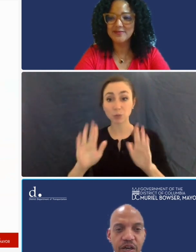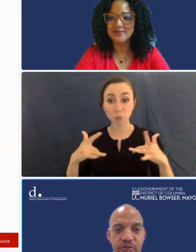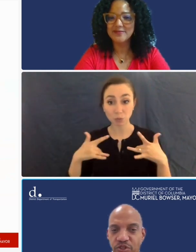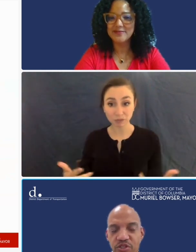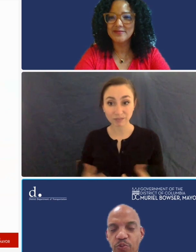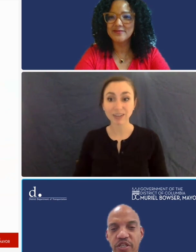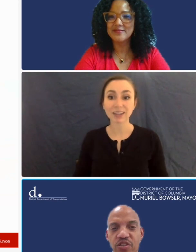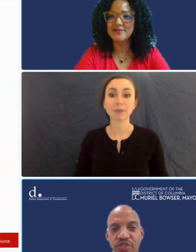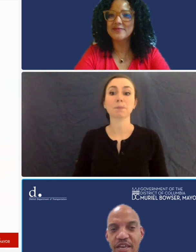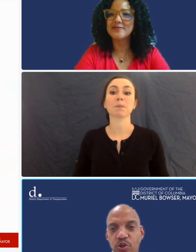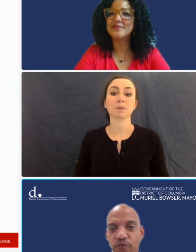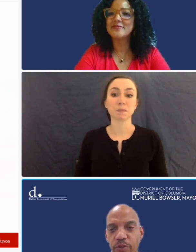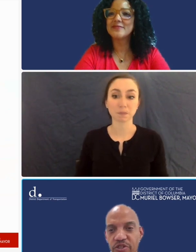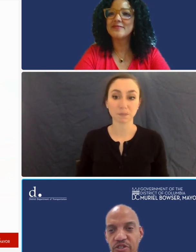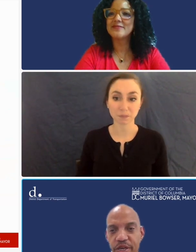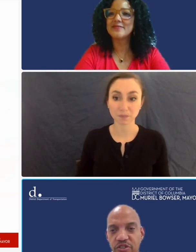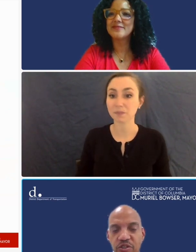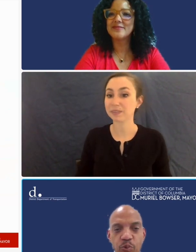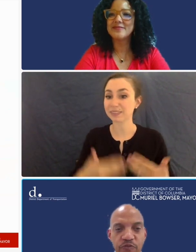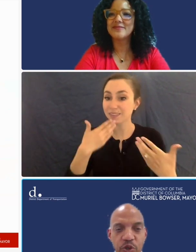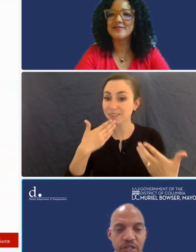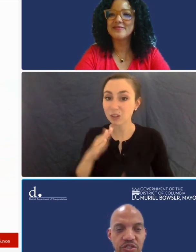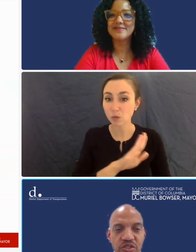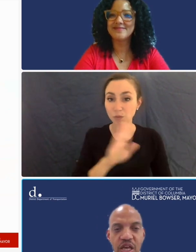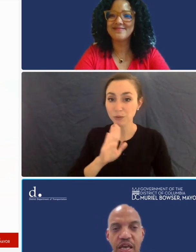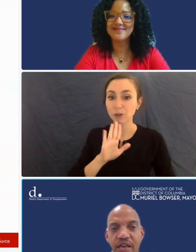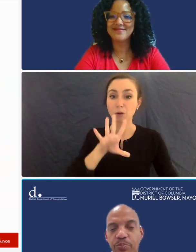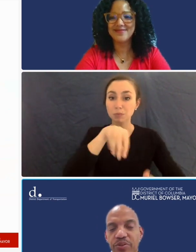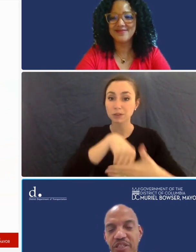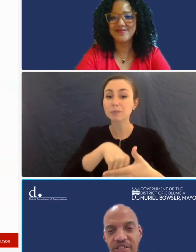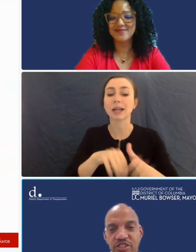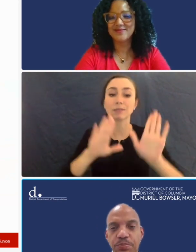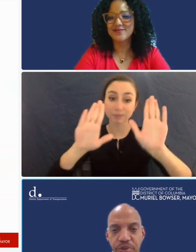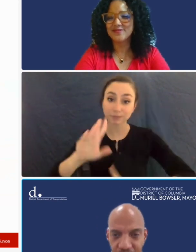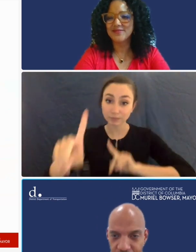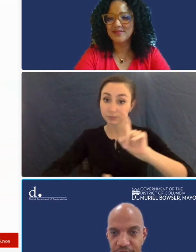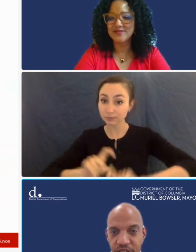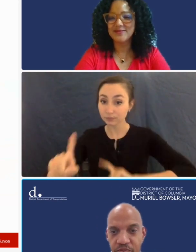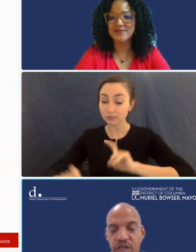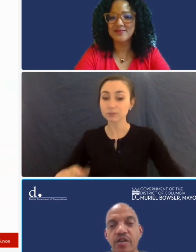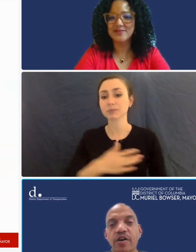just we just thank you for your participation and wonderful questions and please please uh